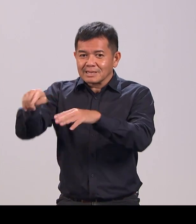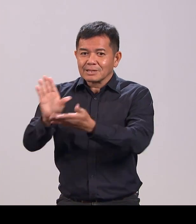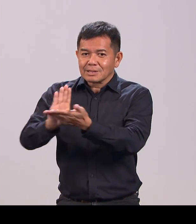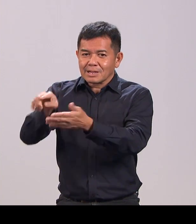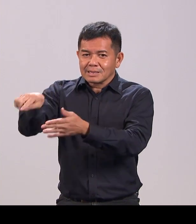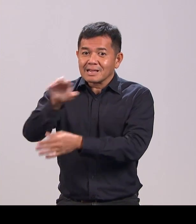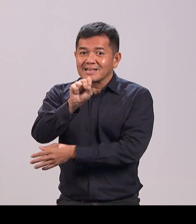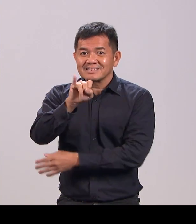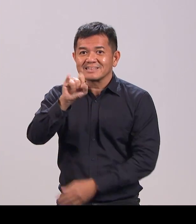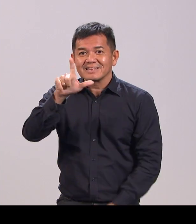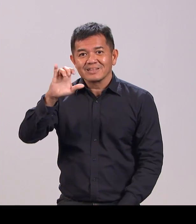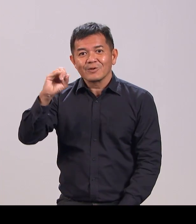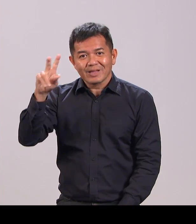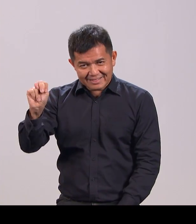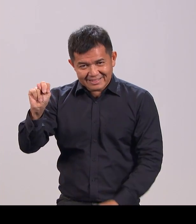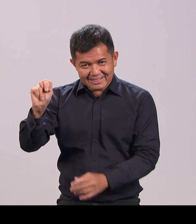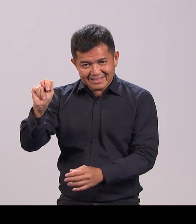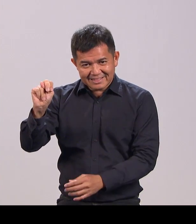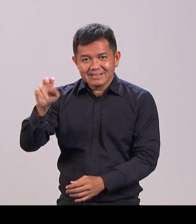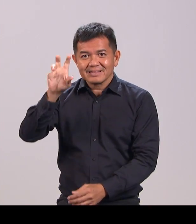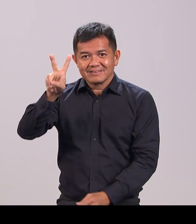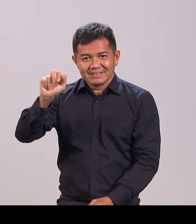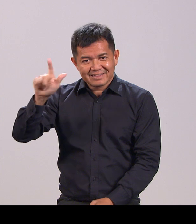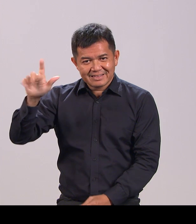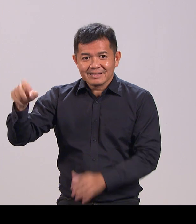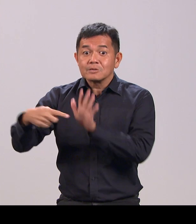and I will just show you, these are some of the places, guess where?